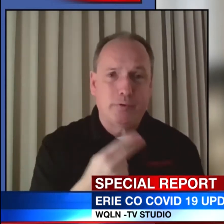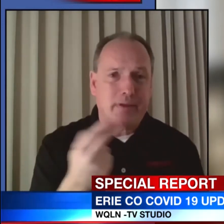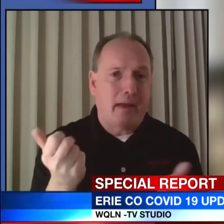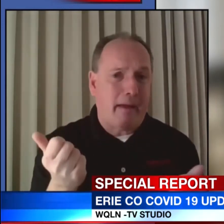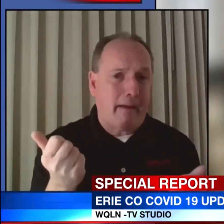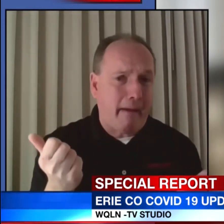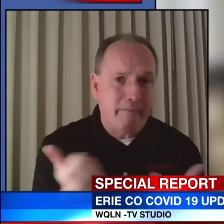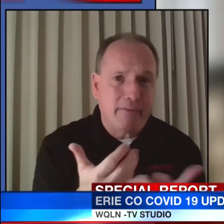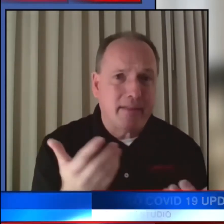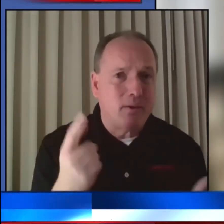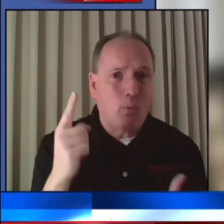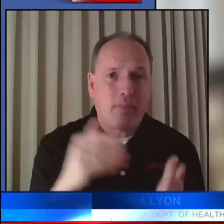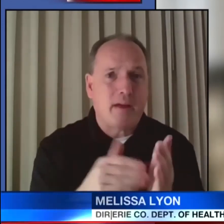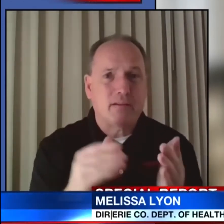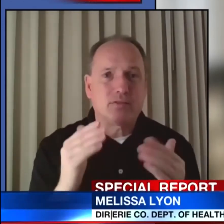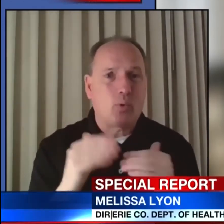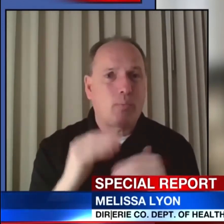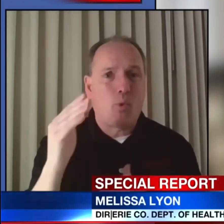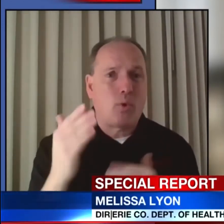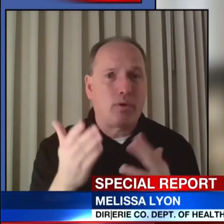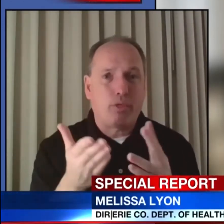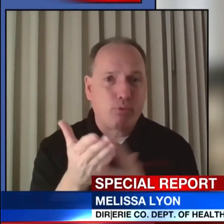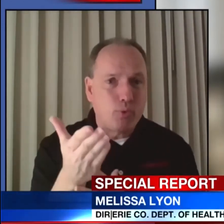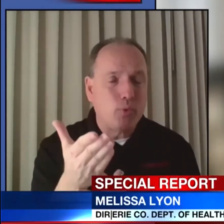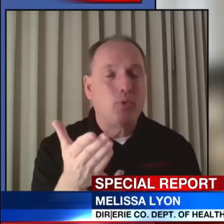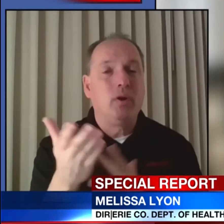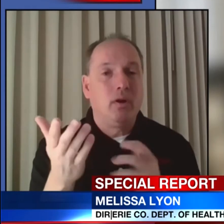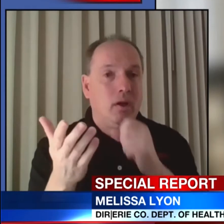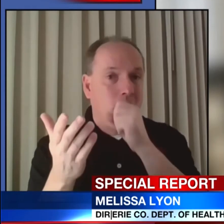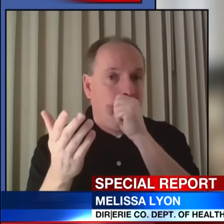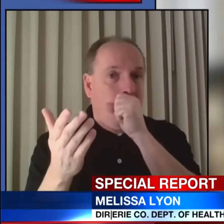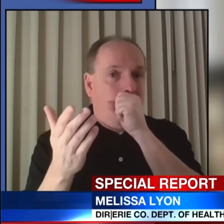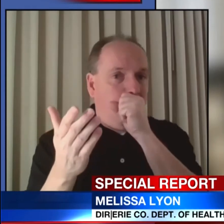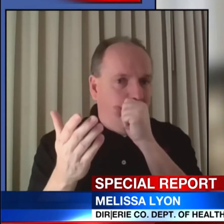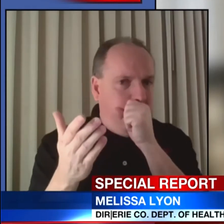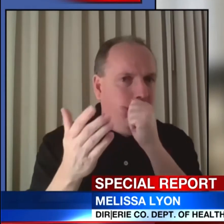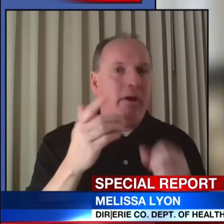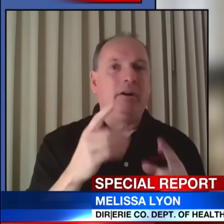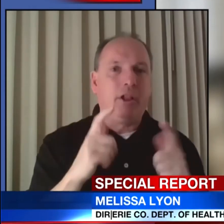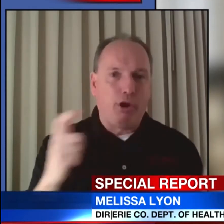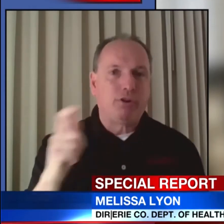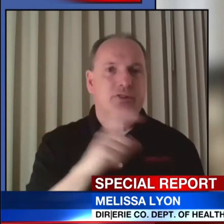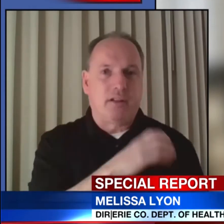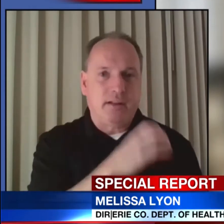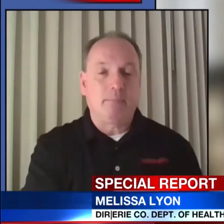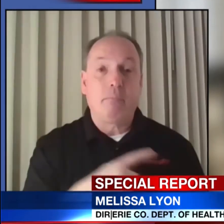MORE CONSISTENT LARGER VACCINATION CLINICS. WHEN I SAY LARGER, WE ARE